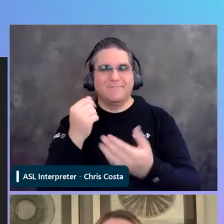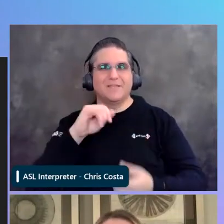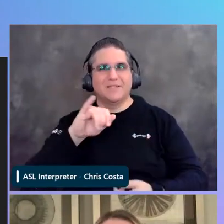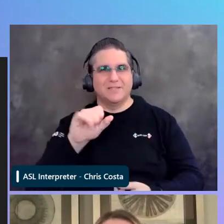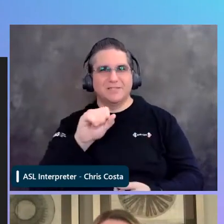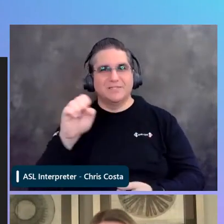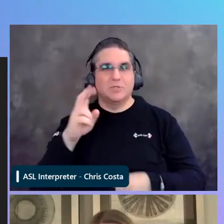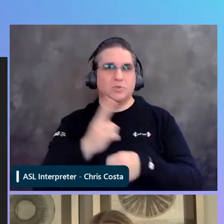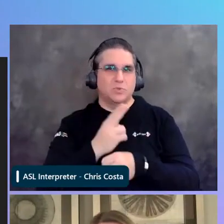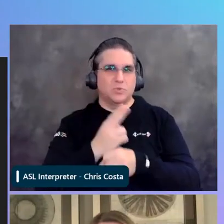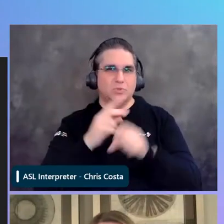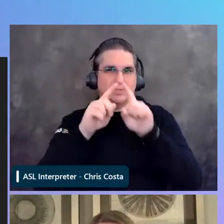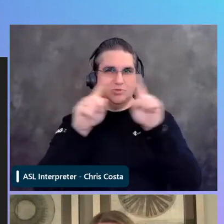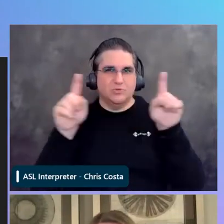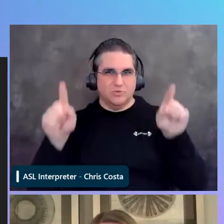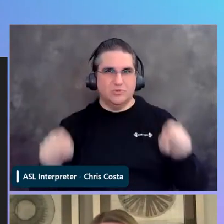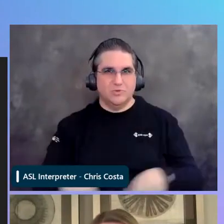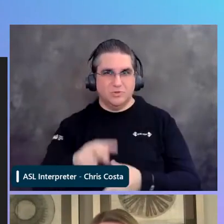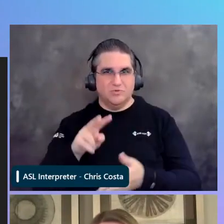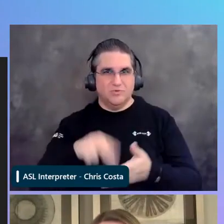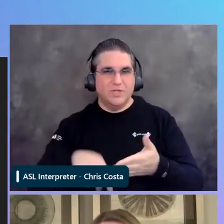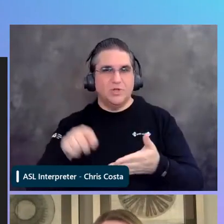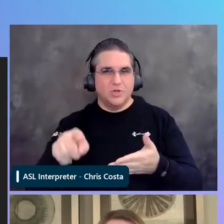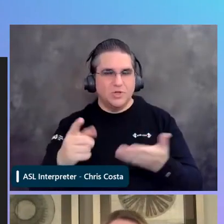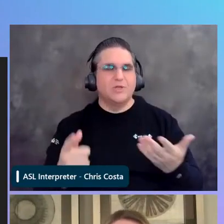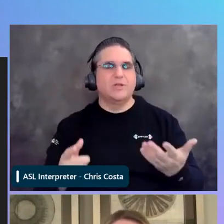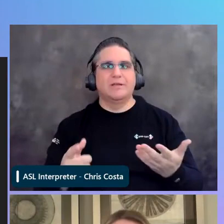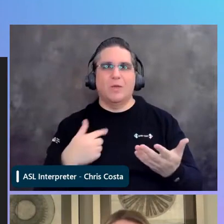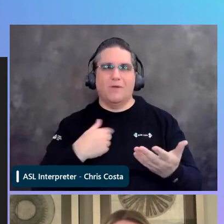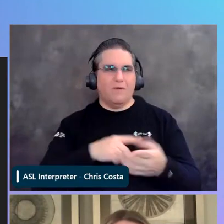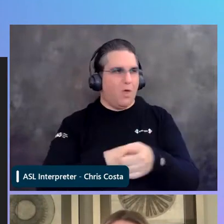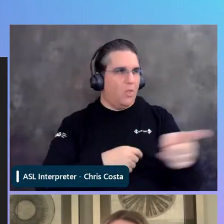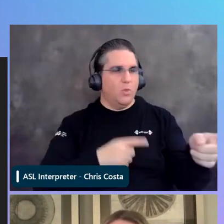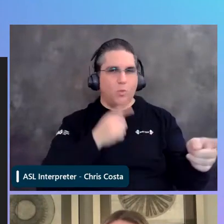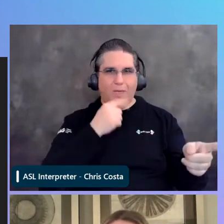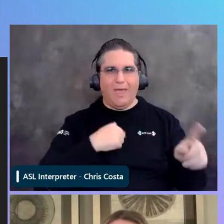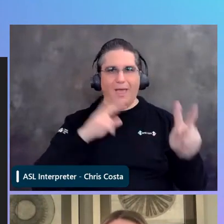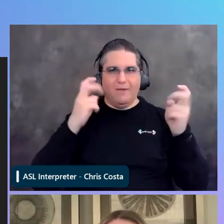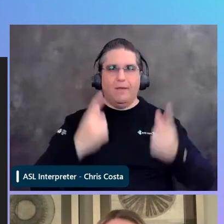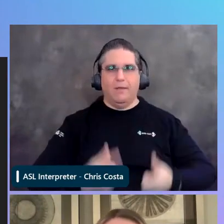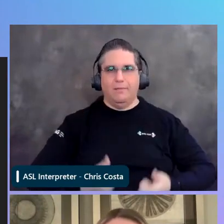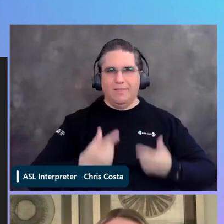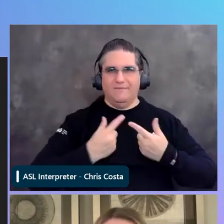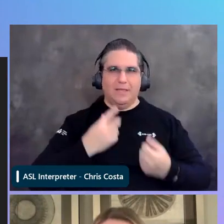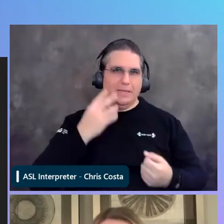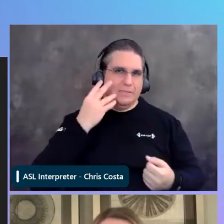internal, um, people with, uh, lived experience who use screen